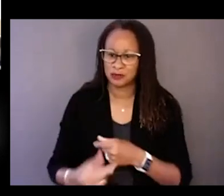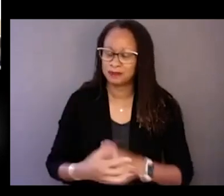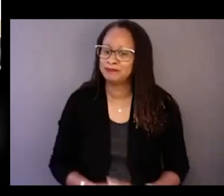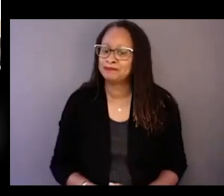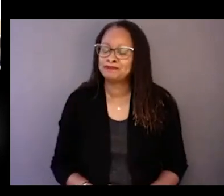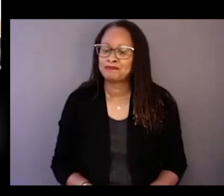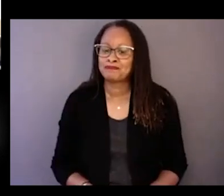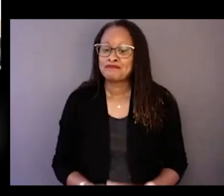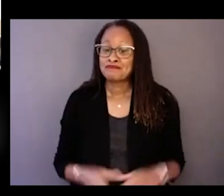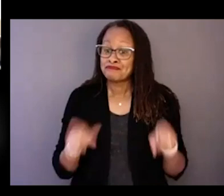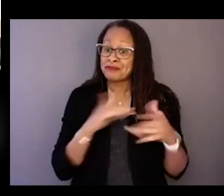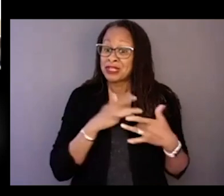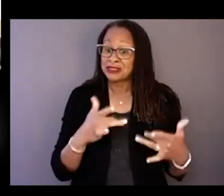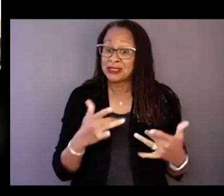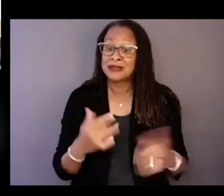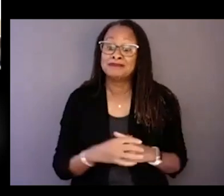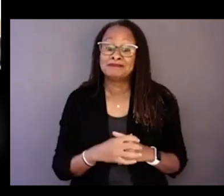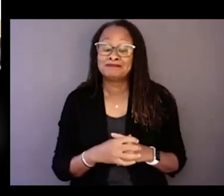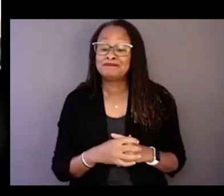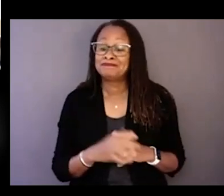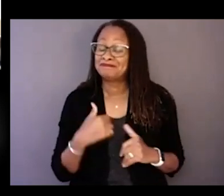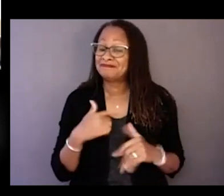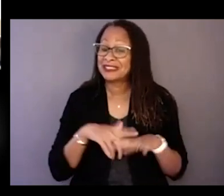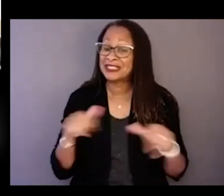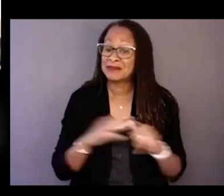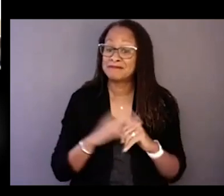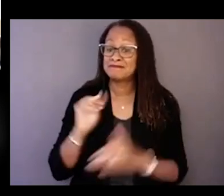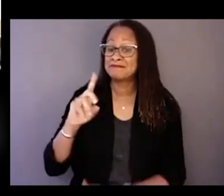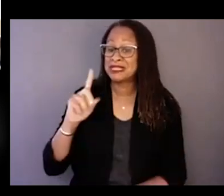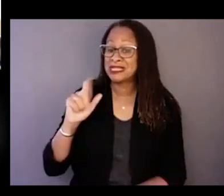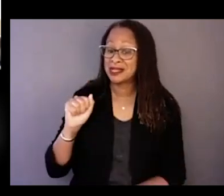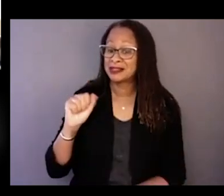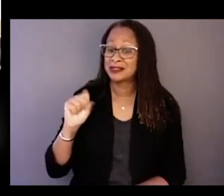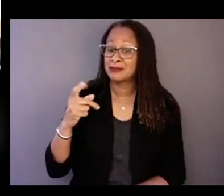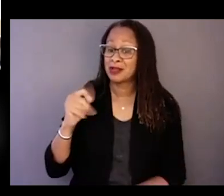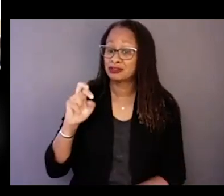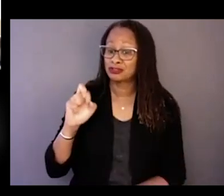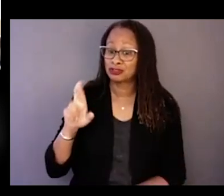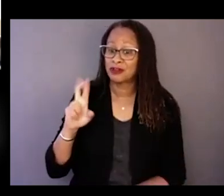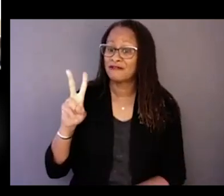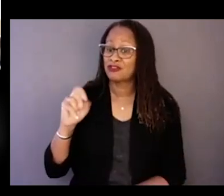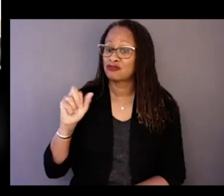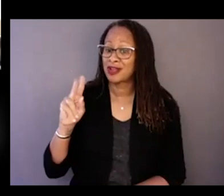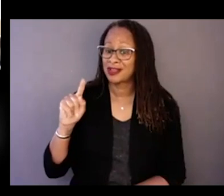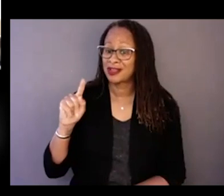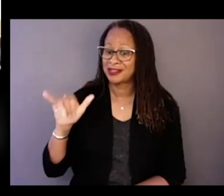I would also like to give thanks to our media sponsor, Variety, for bringing this series to all of you today.